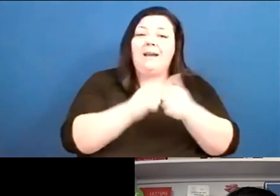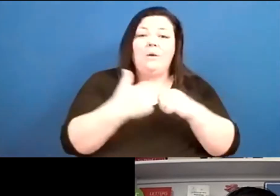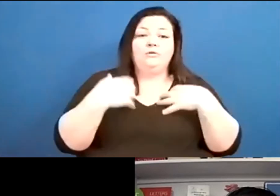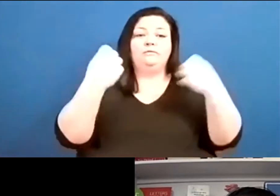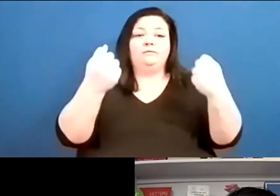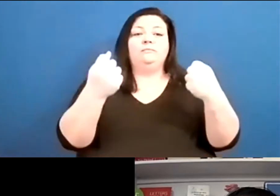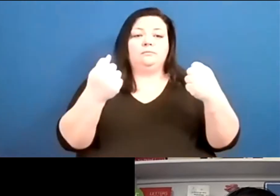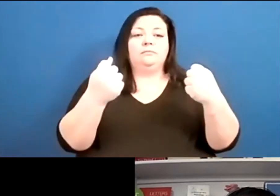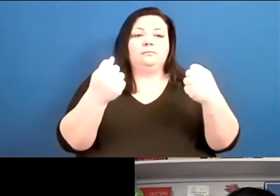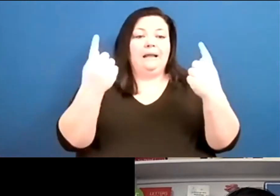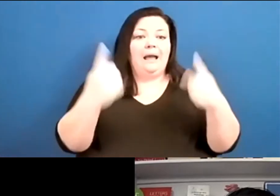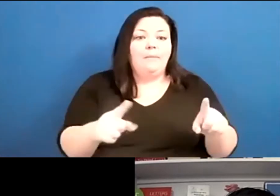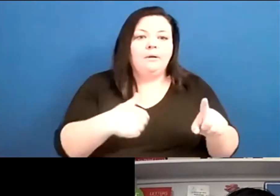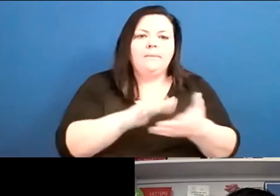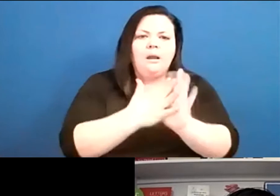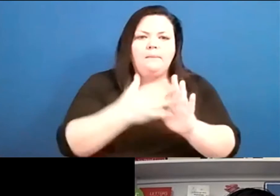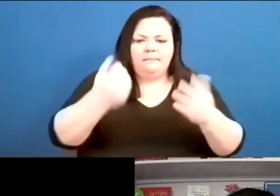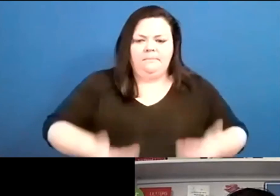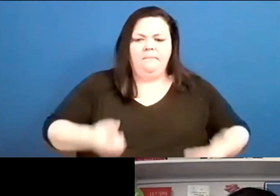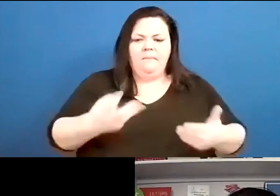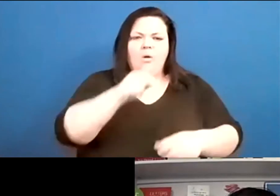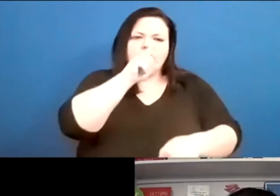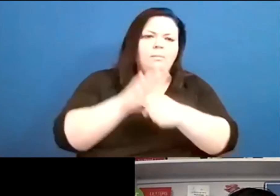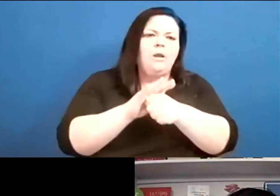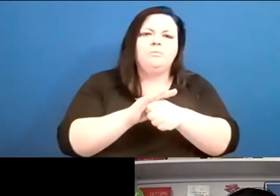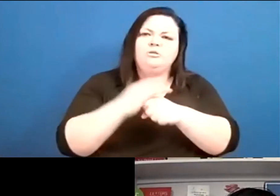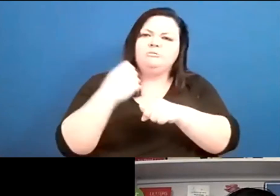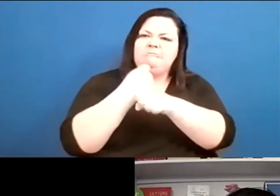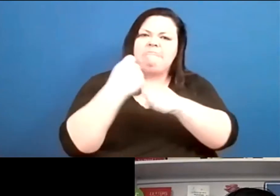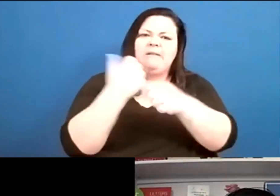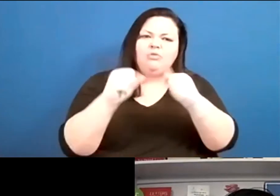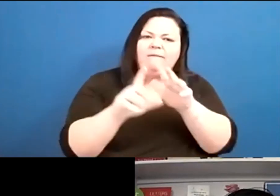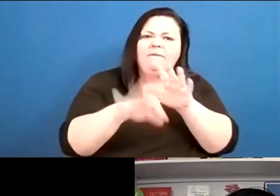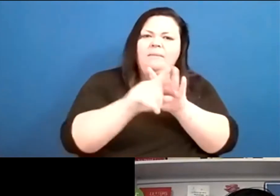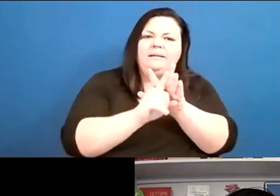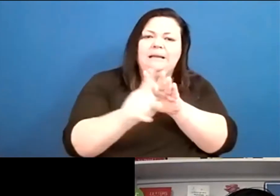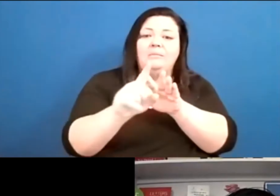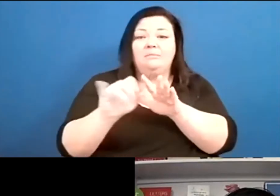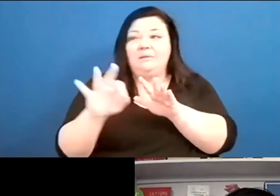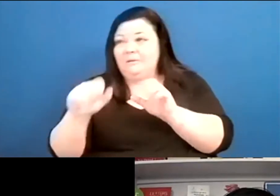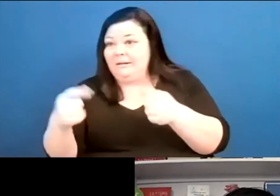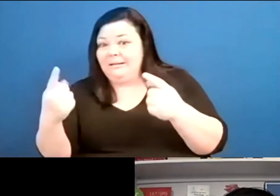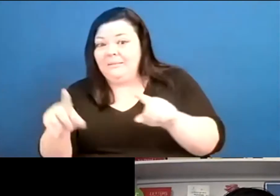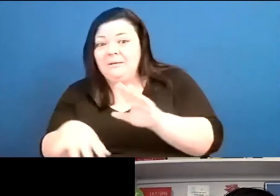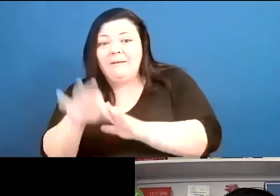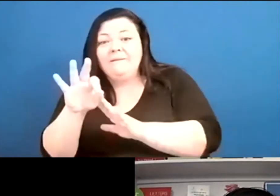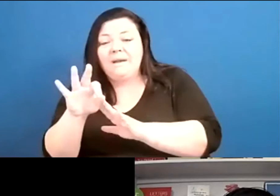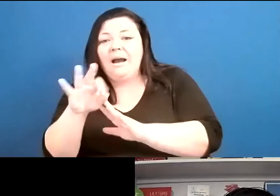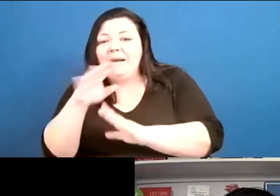I have become my own determination,/ finding my escape/ (if any can be had in an ancient/ Honda and a couple of tanks of gas)./